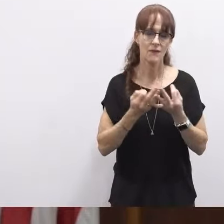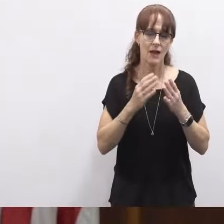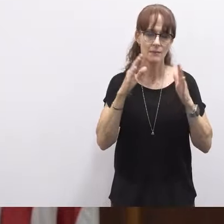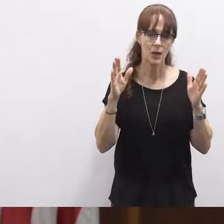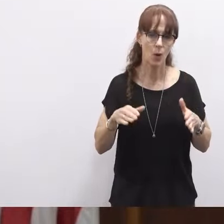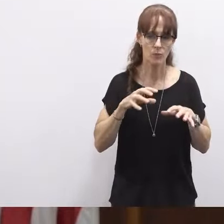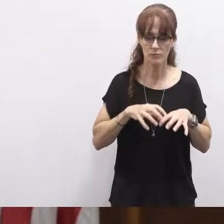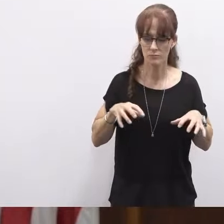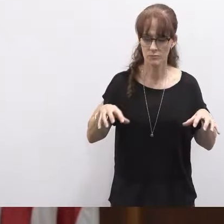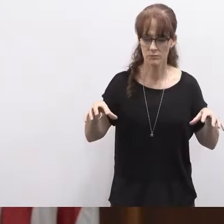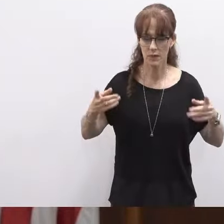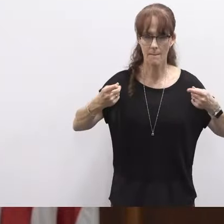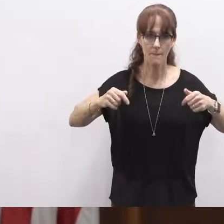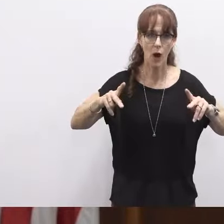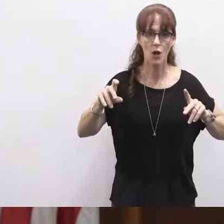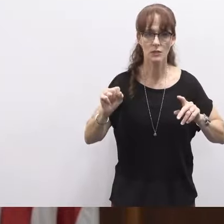but also a lot of park space and an airport.